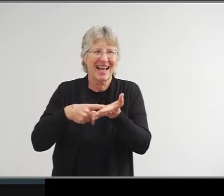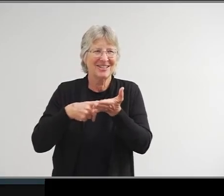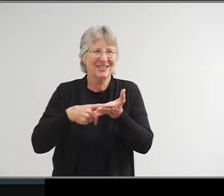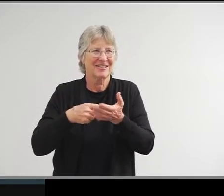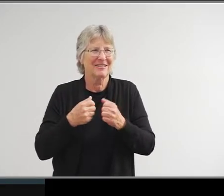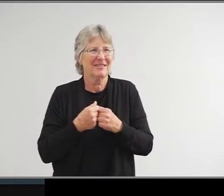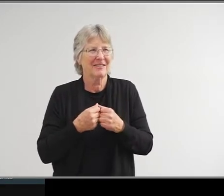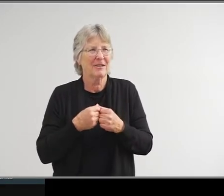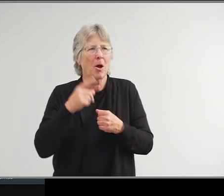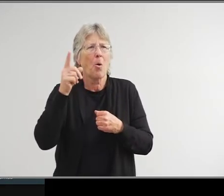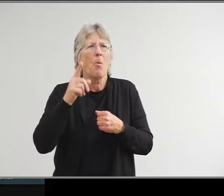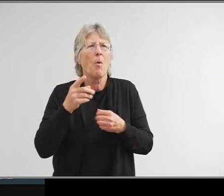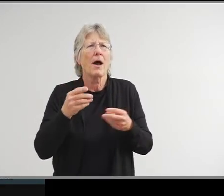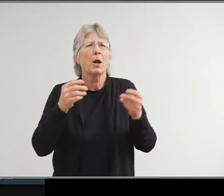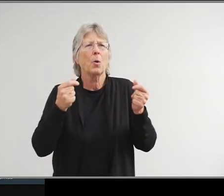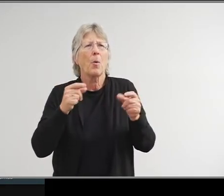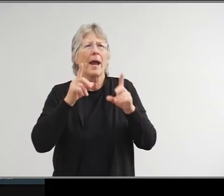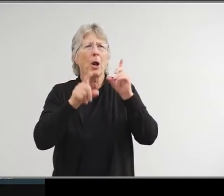Just one quick question madam chair regarding